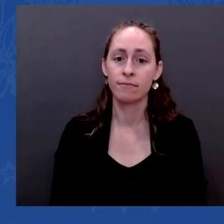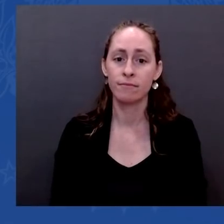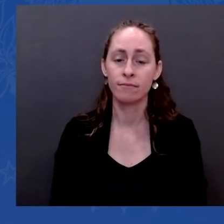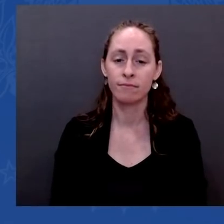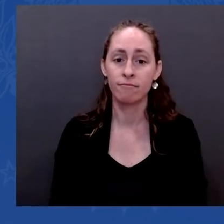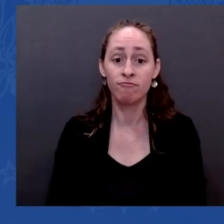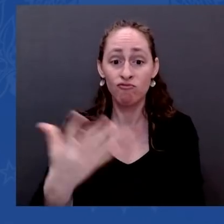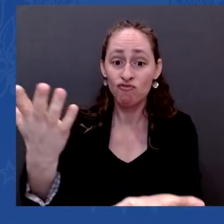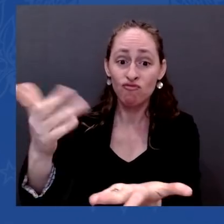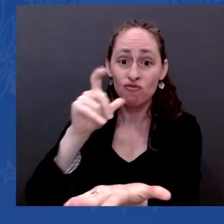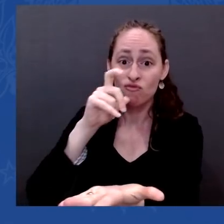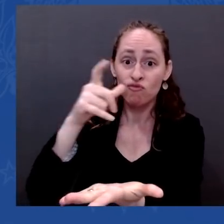Chancellor Scholz: Herr Fischer.